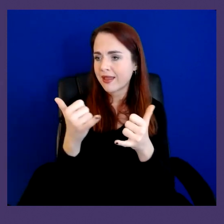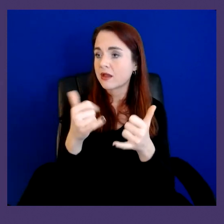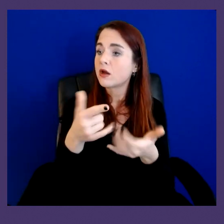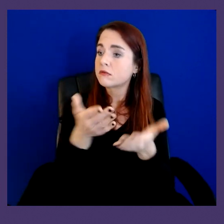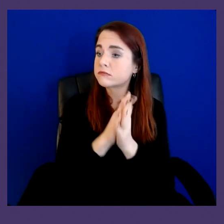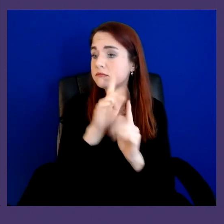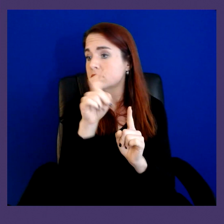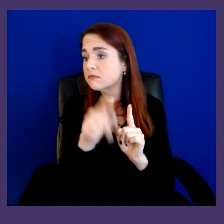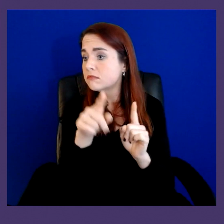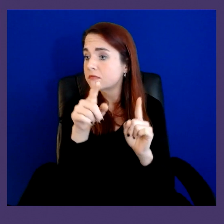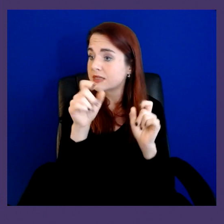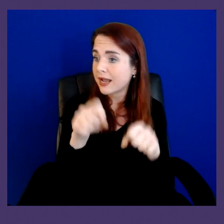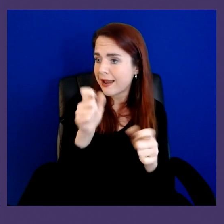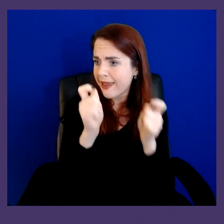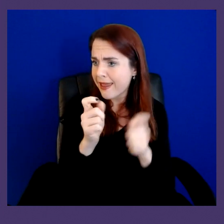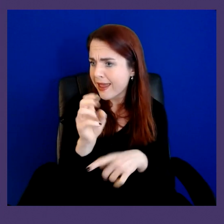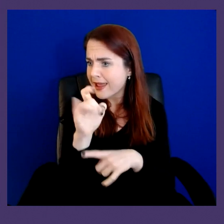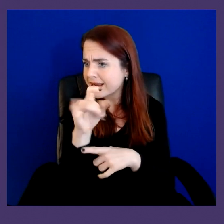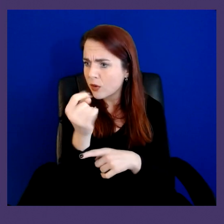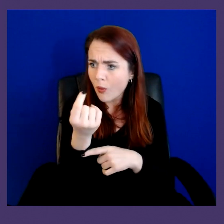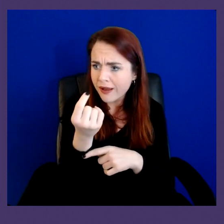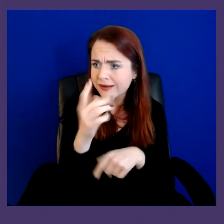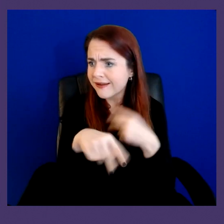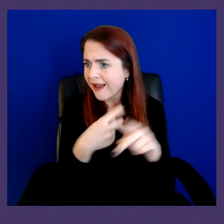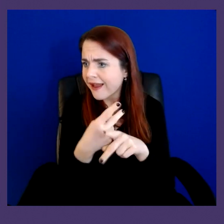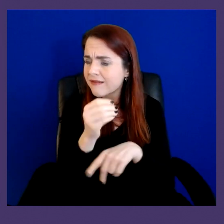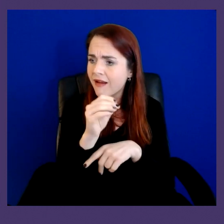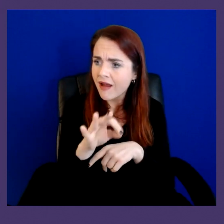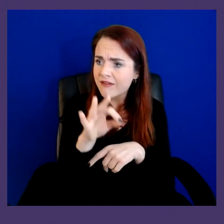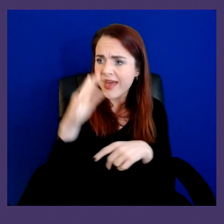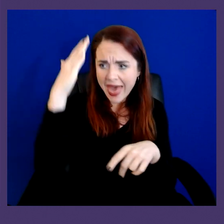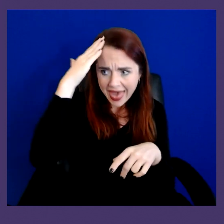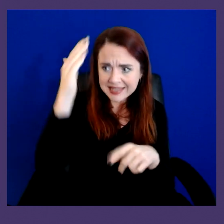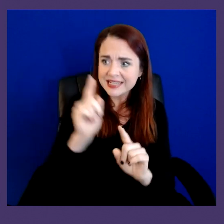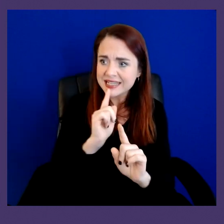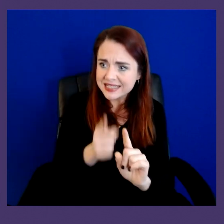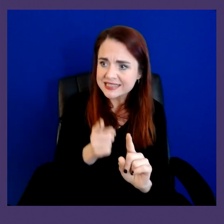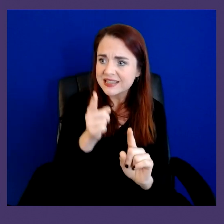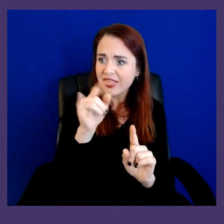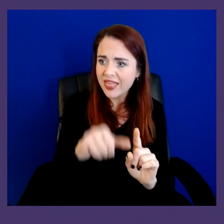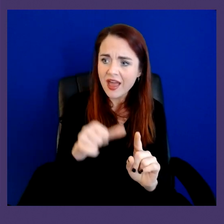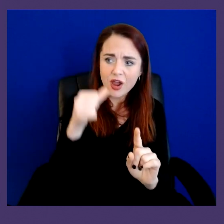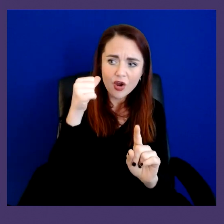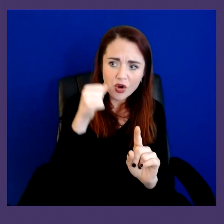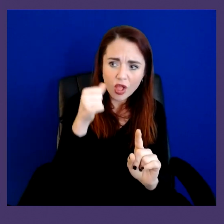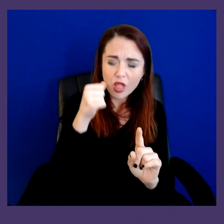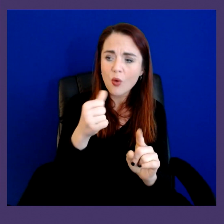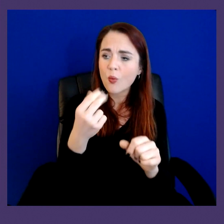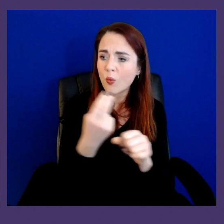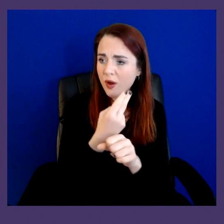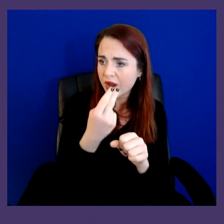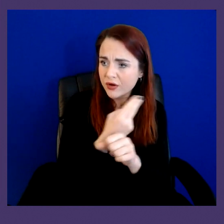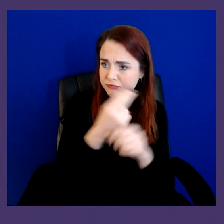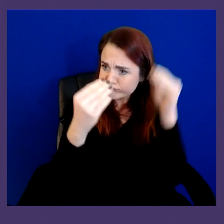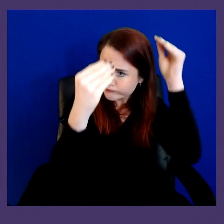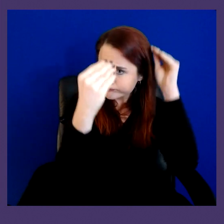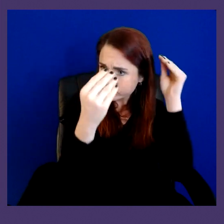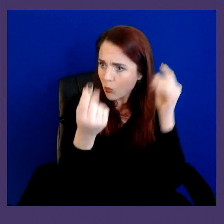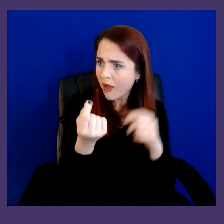"What kind of hat is the girl wearing?"